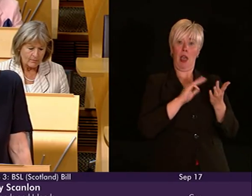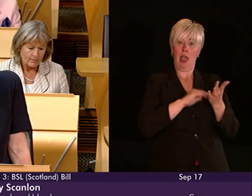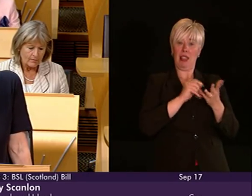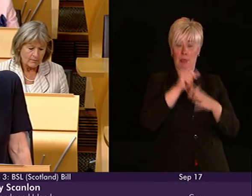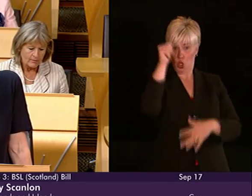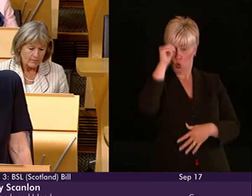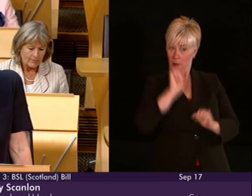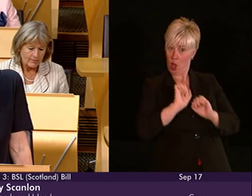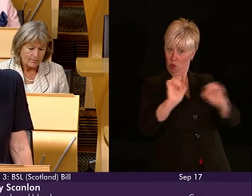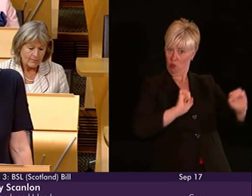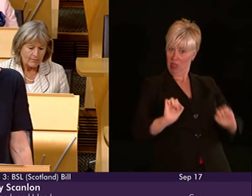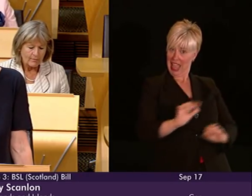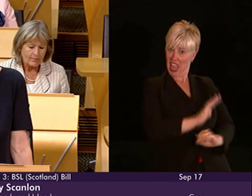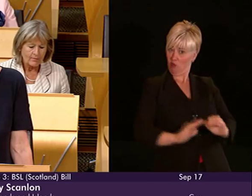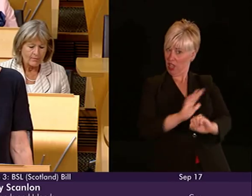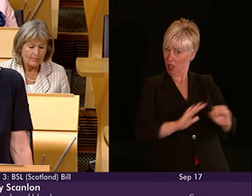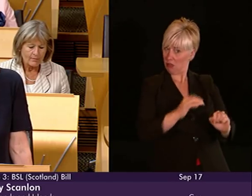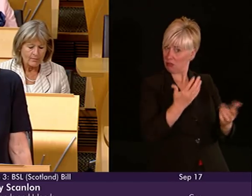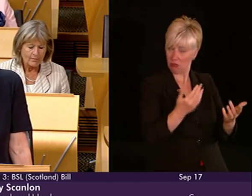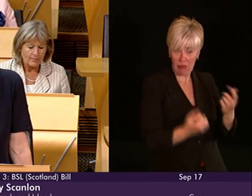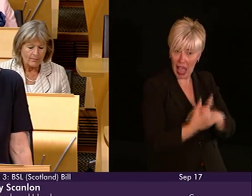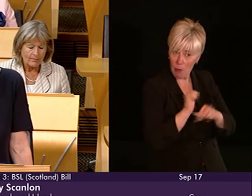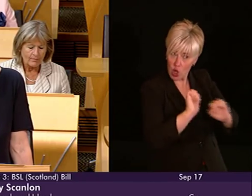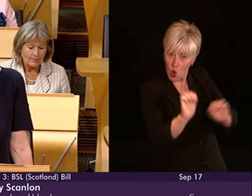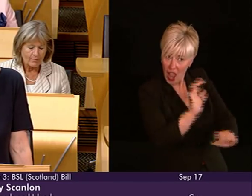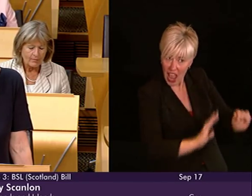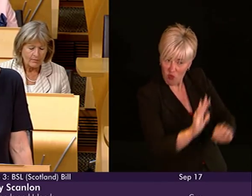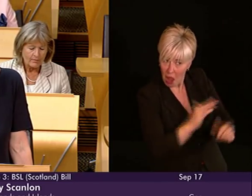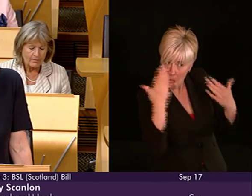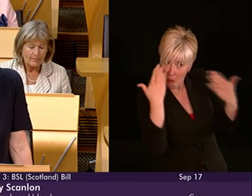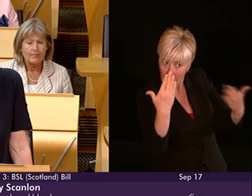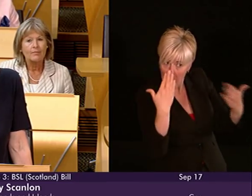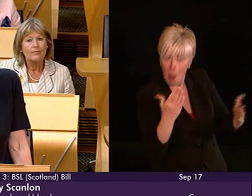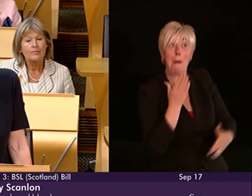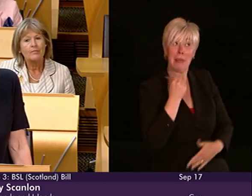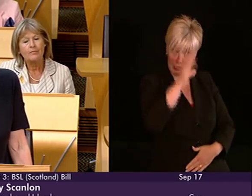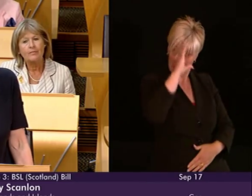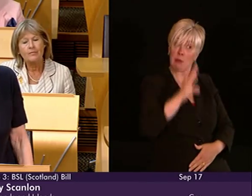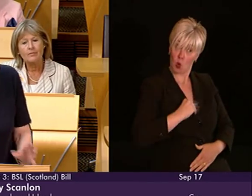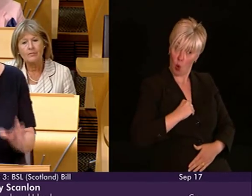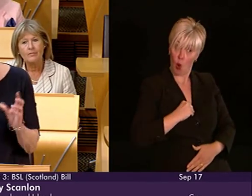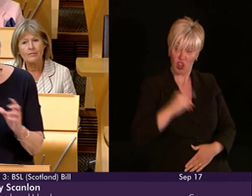to match or do better than Dingwall, I would be pleased to hear about it.